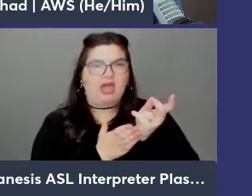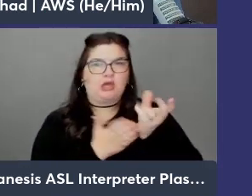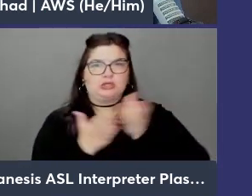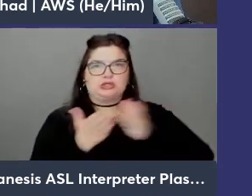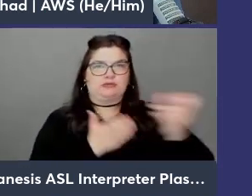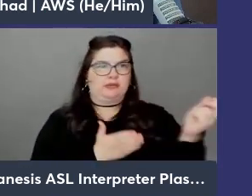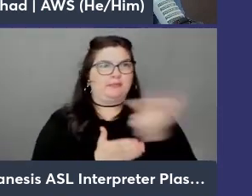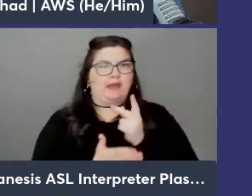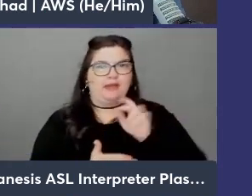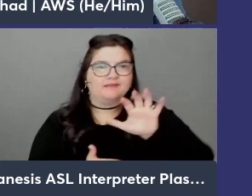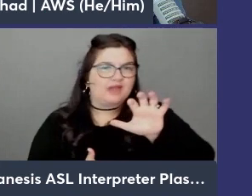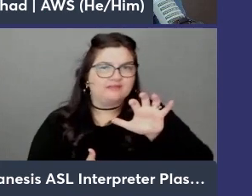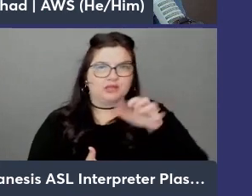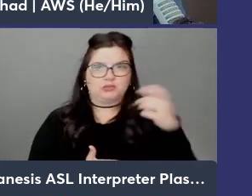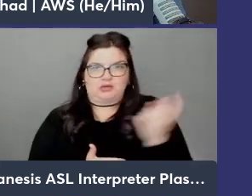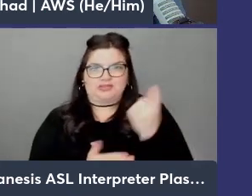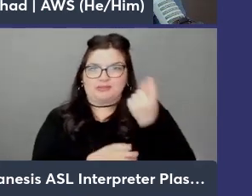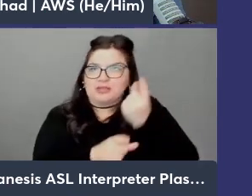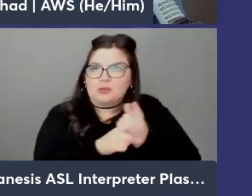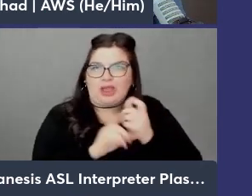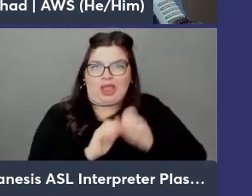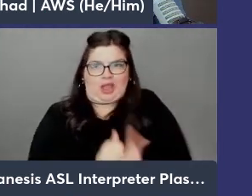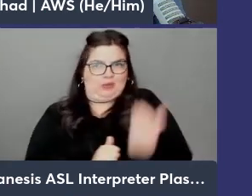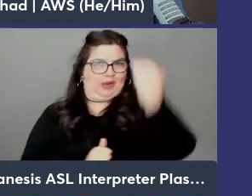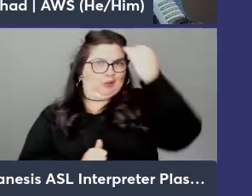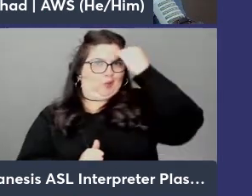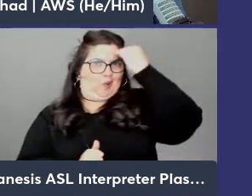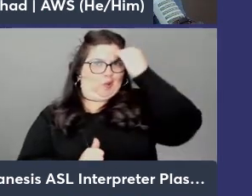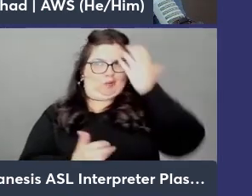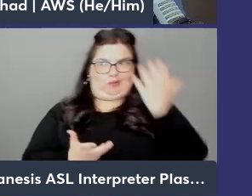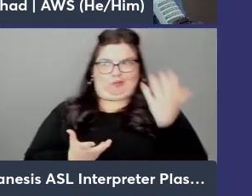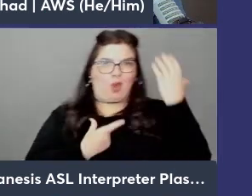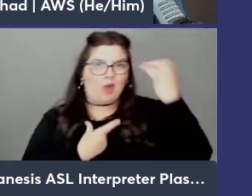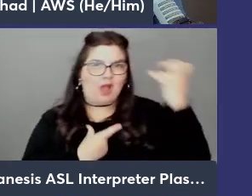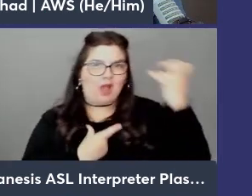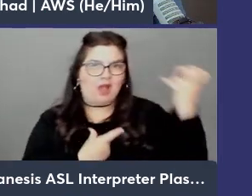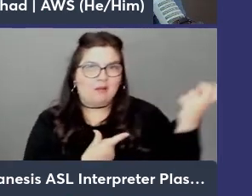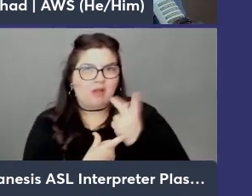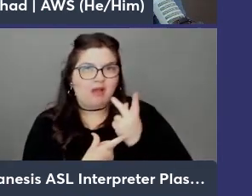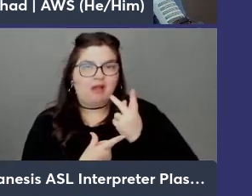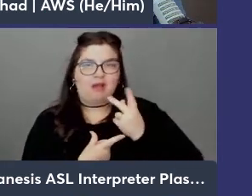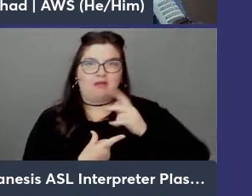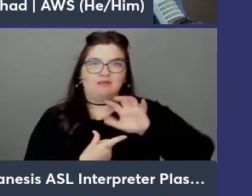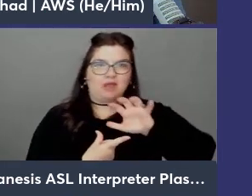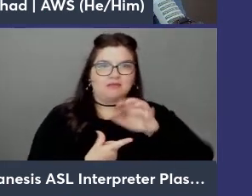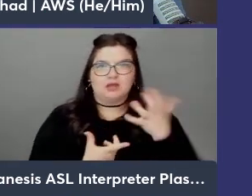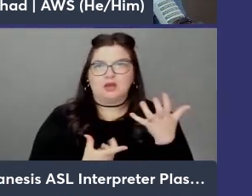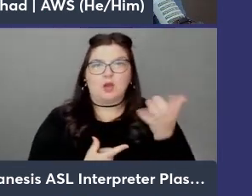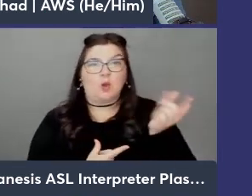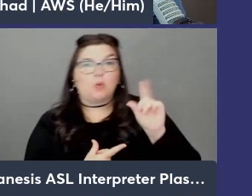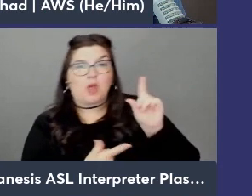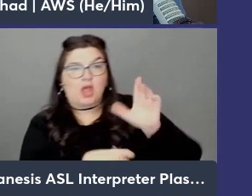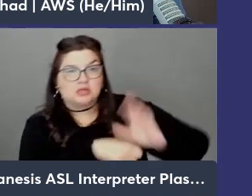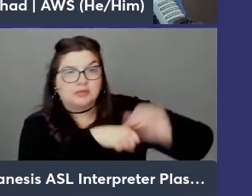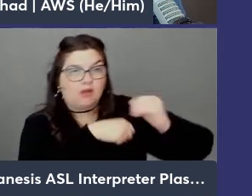or something, right? Like how do I know, why it's returning that? Where it's being called? Like you said.